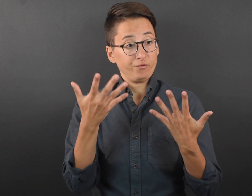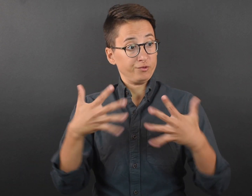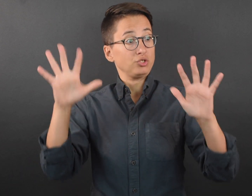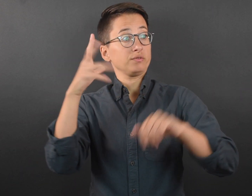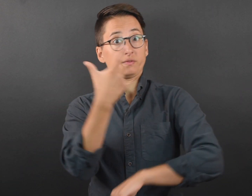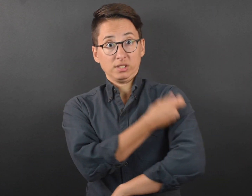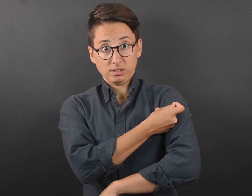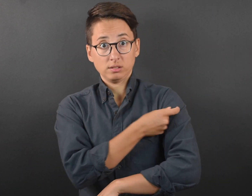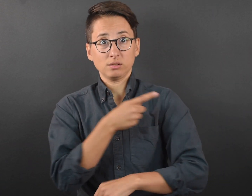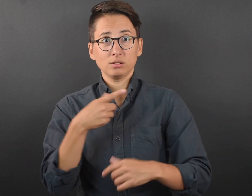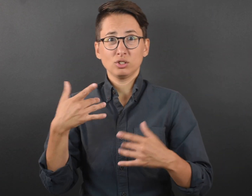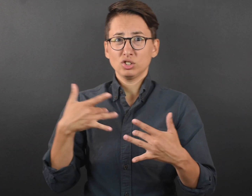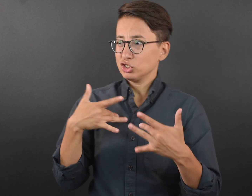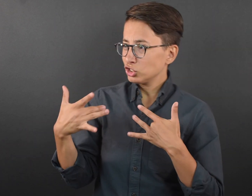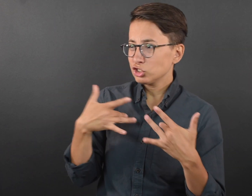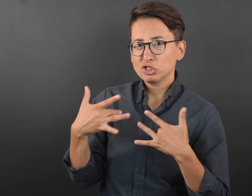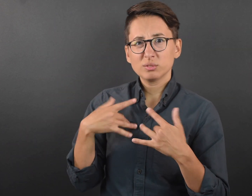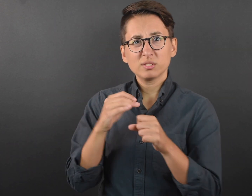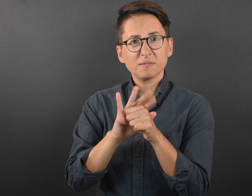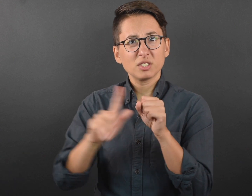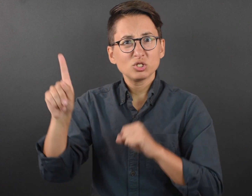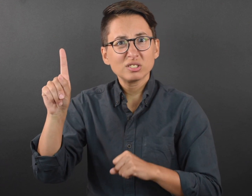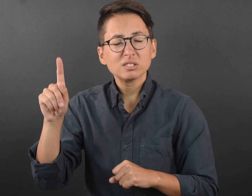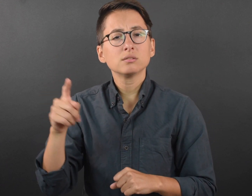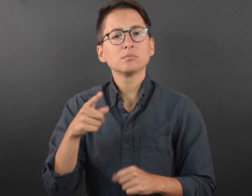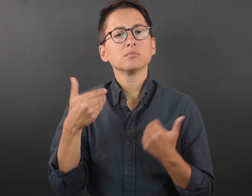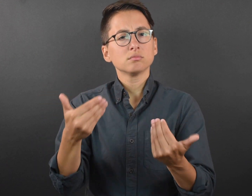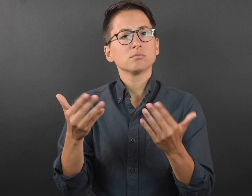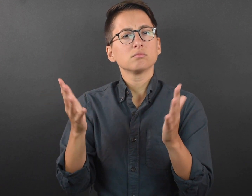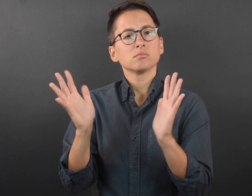If you have been vaccinated and are concerned about the variants,